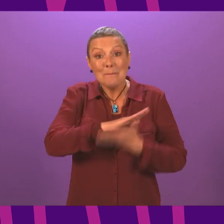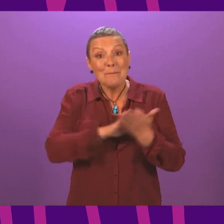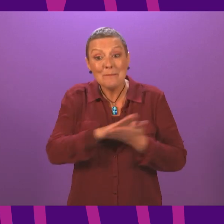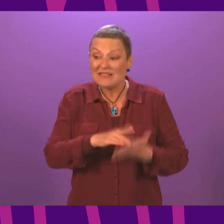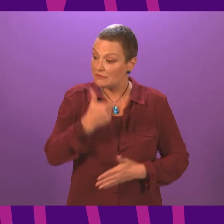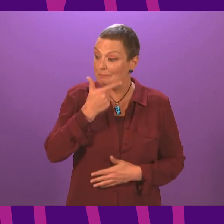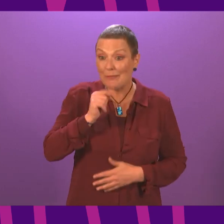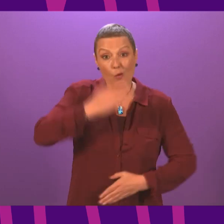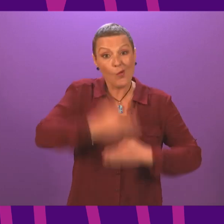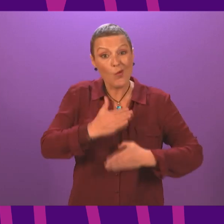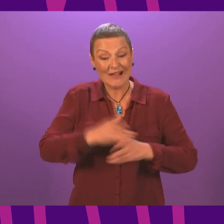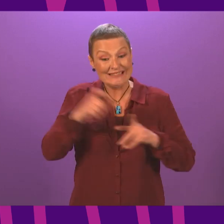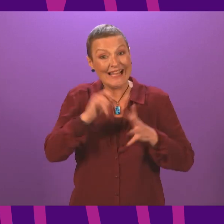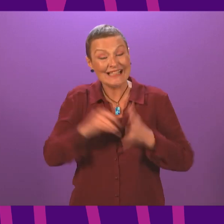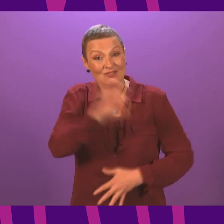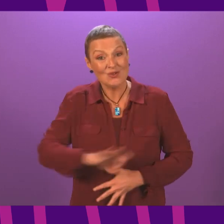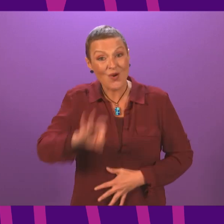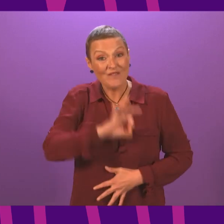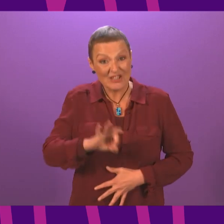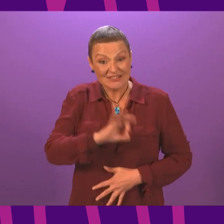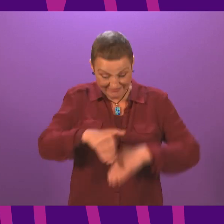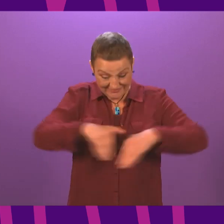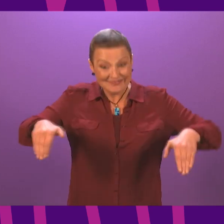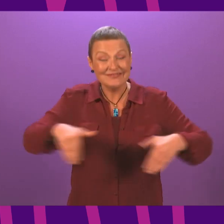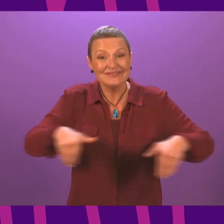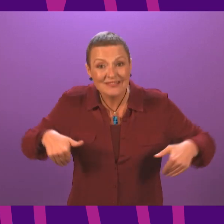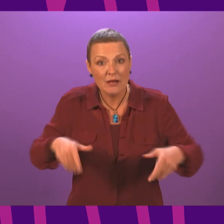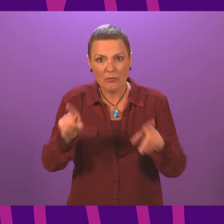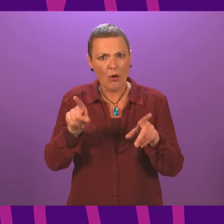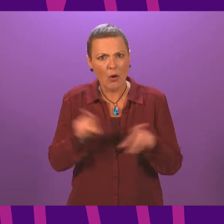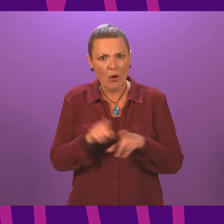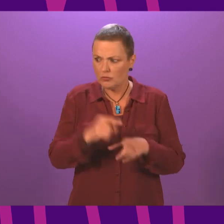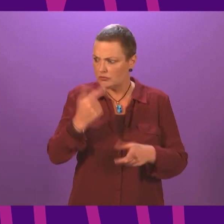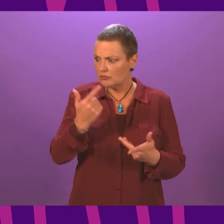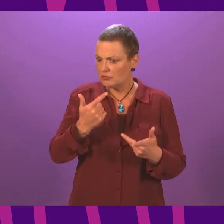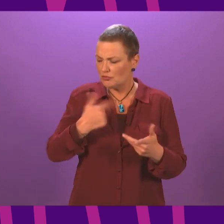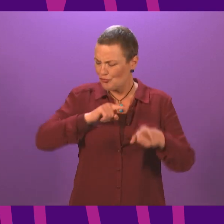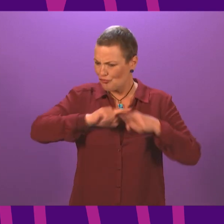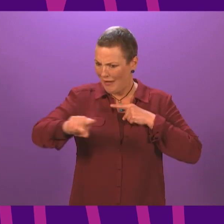Social Security Scotland in particular, but also programme staff, who had to try to replicate the